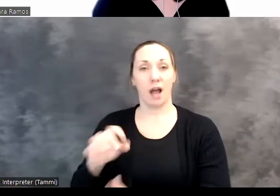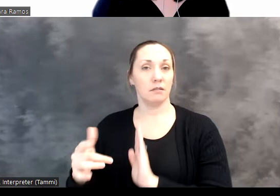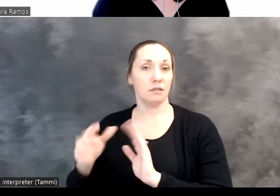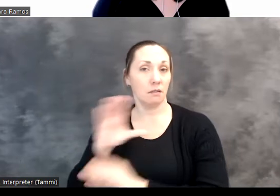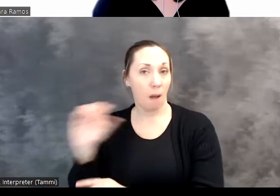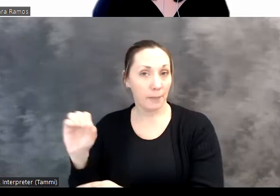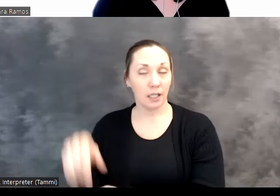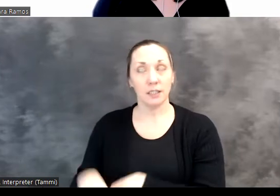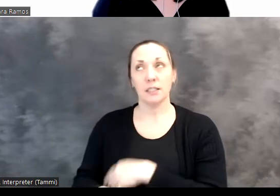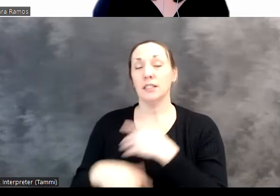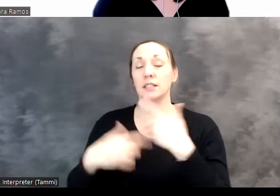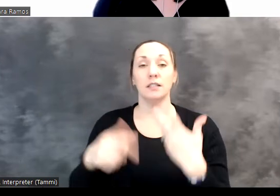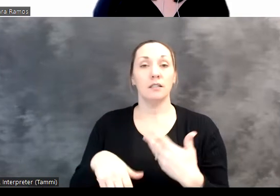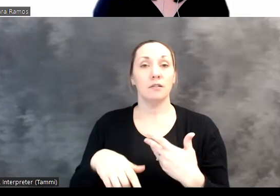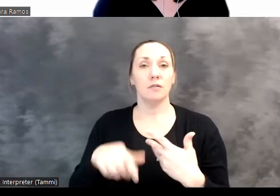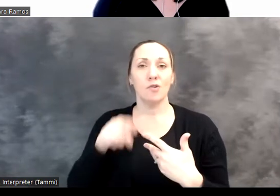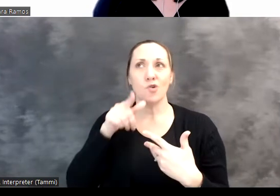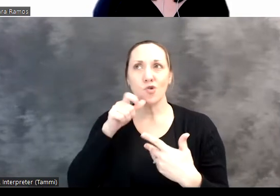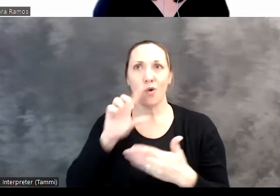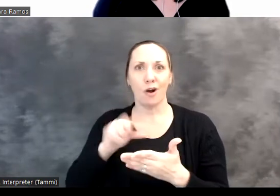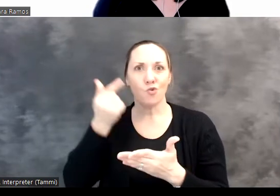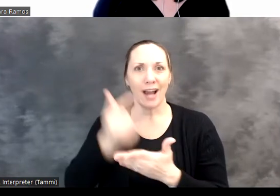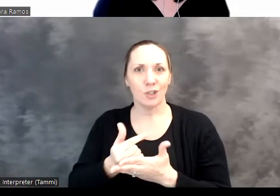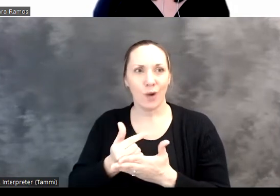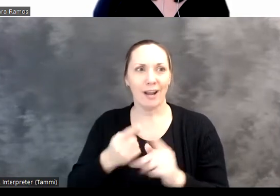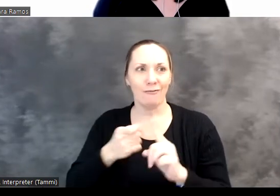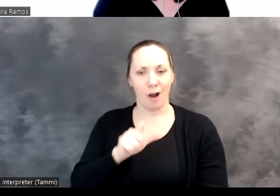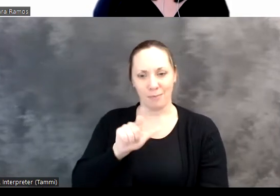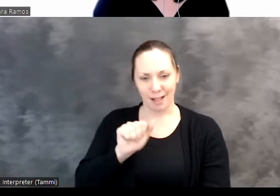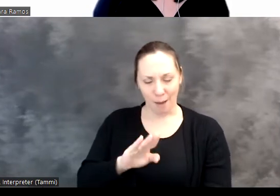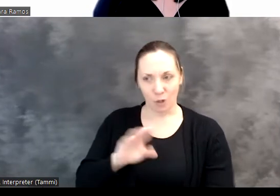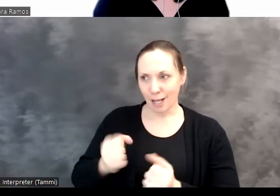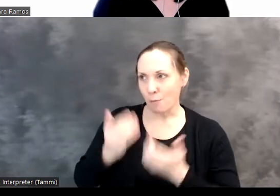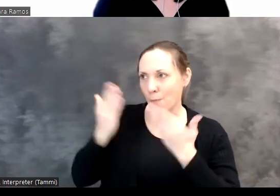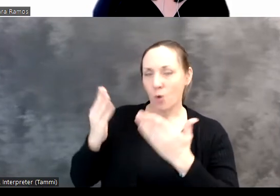represented in neurotechnology companies, medical